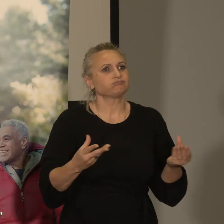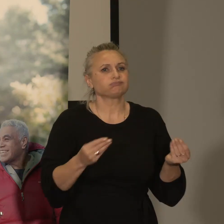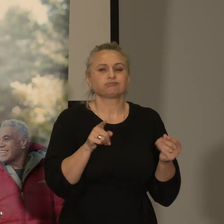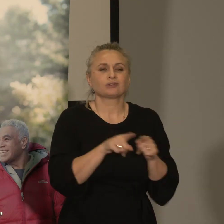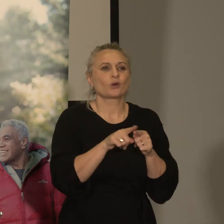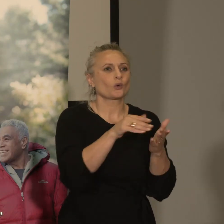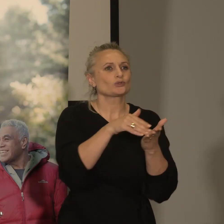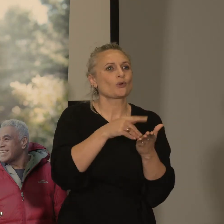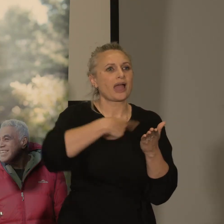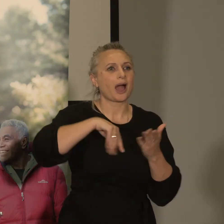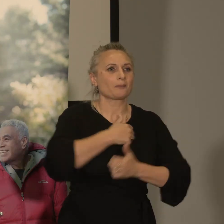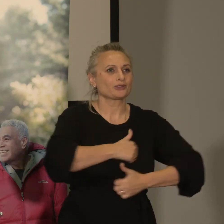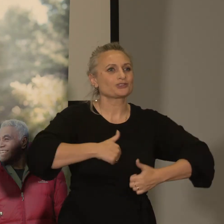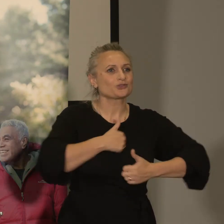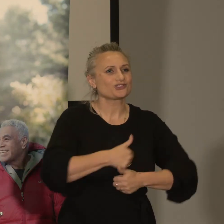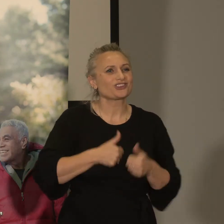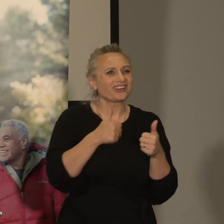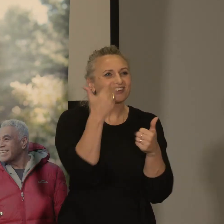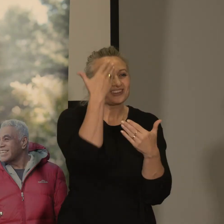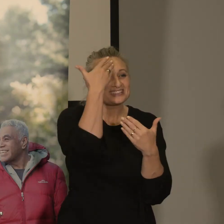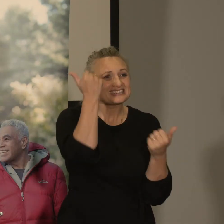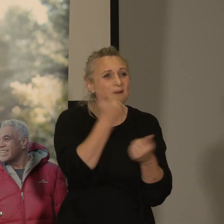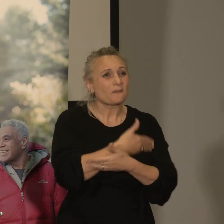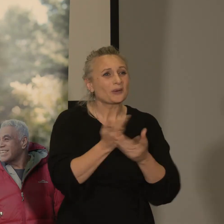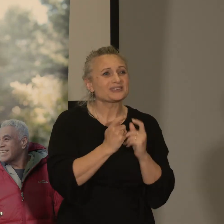help us to enjoy the summer